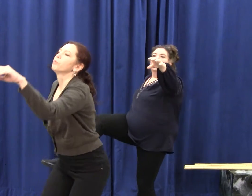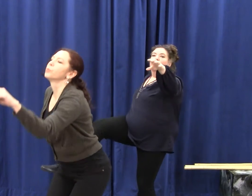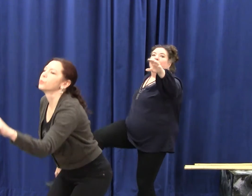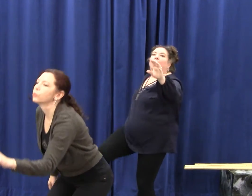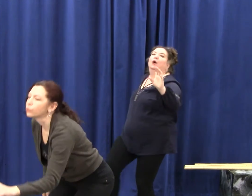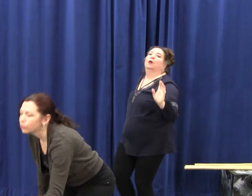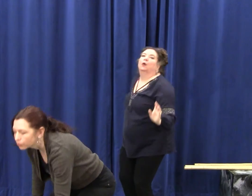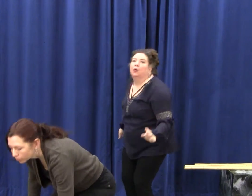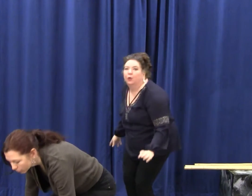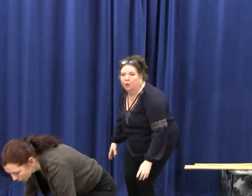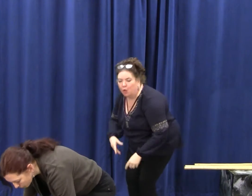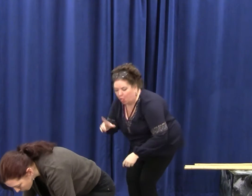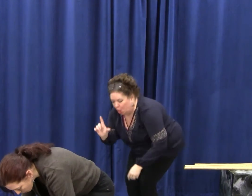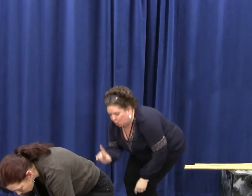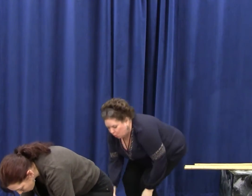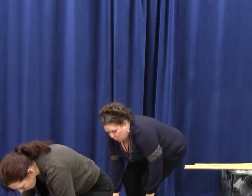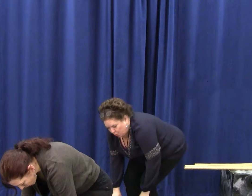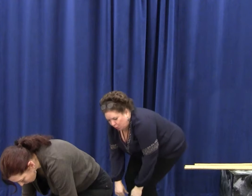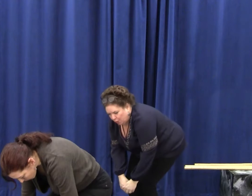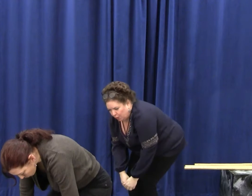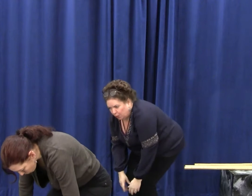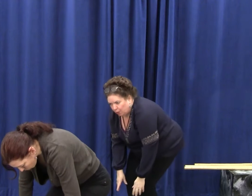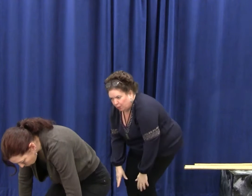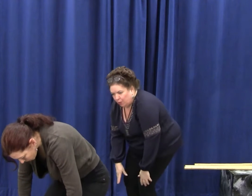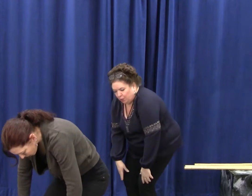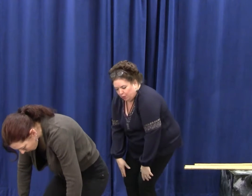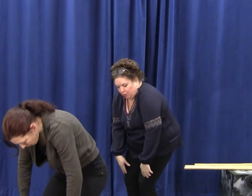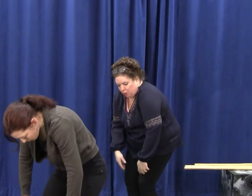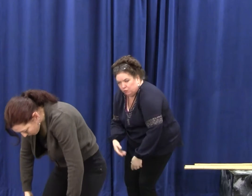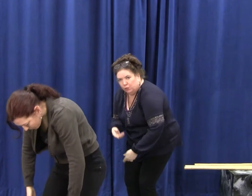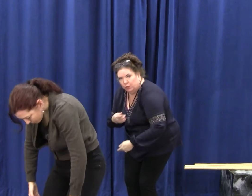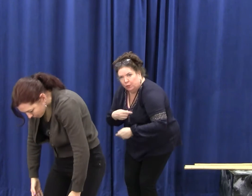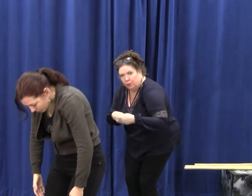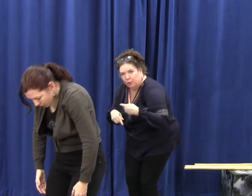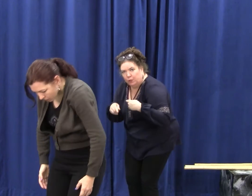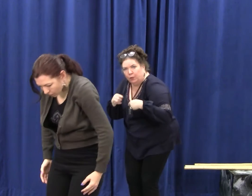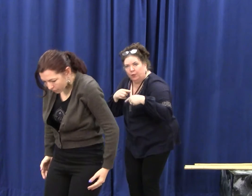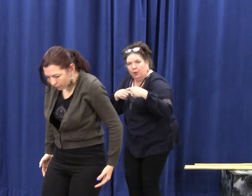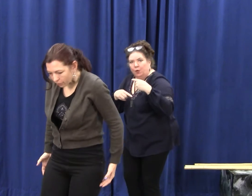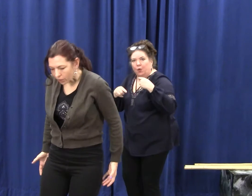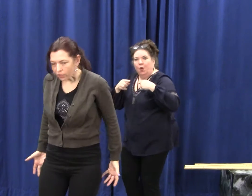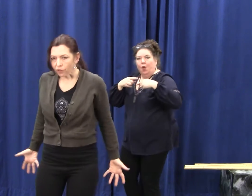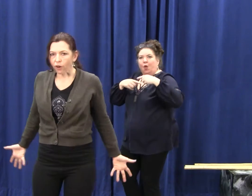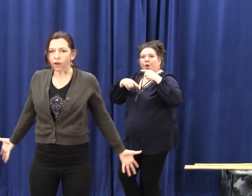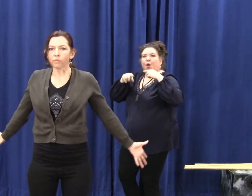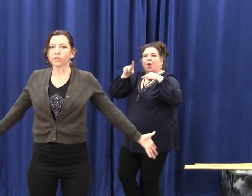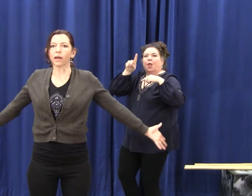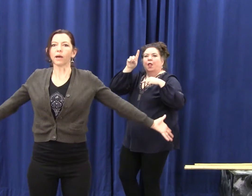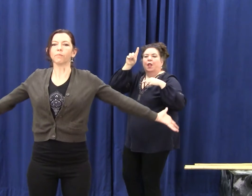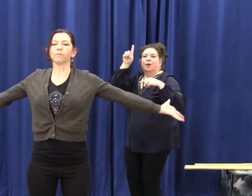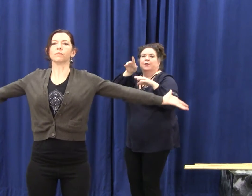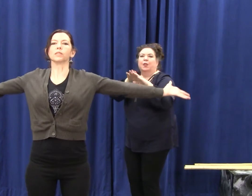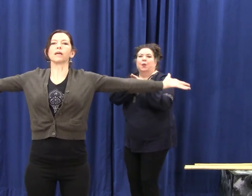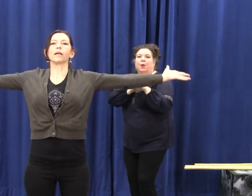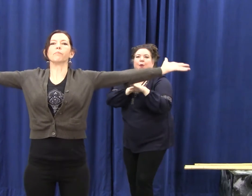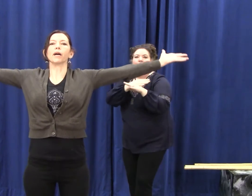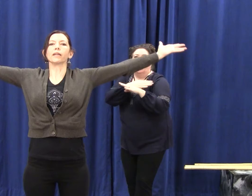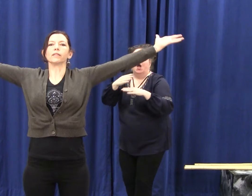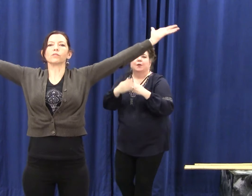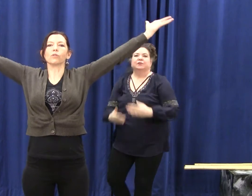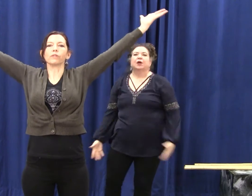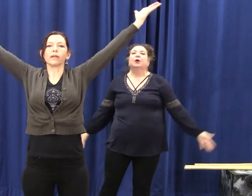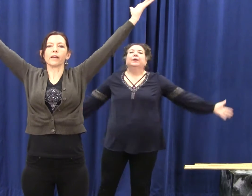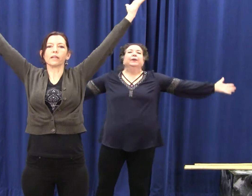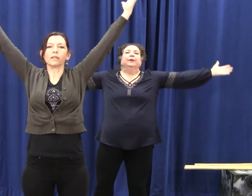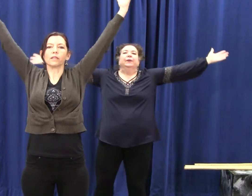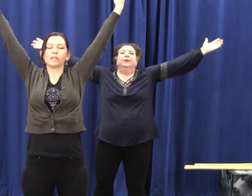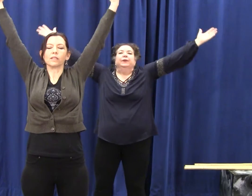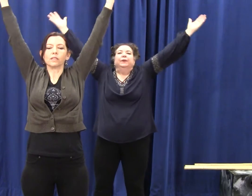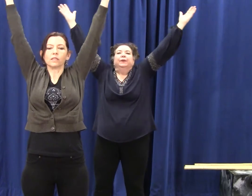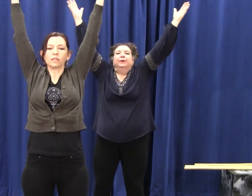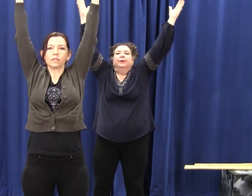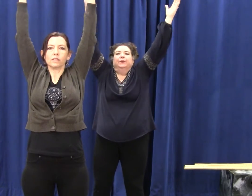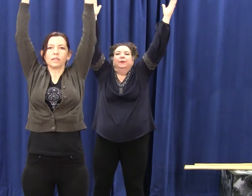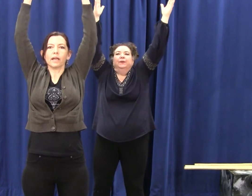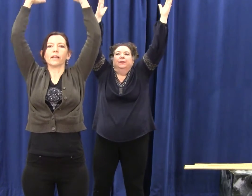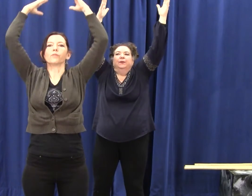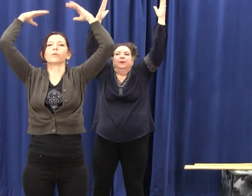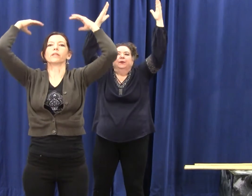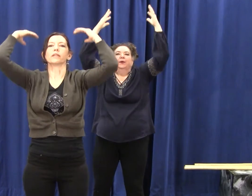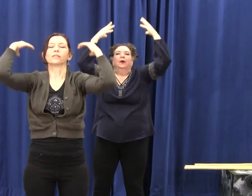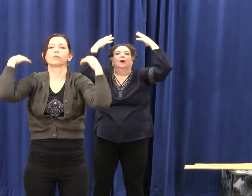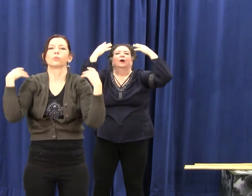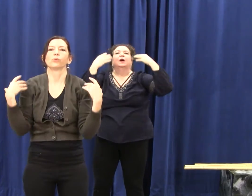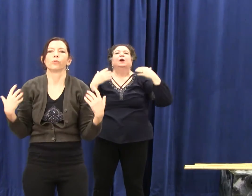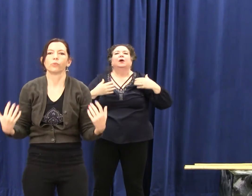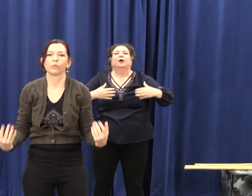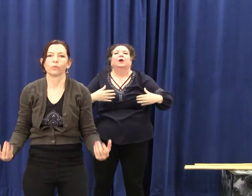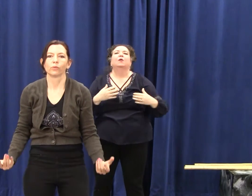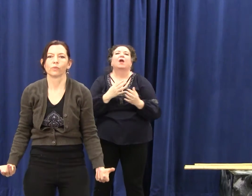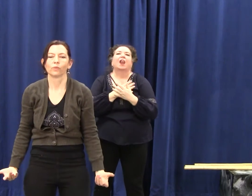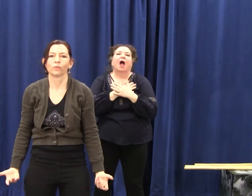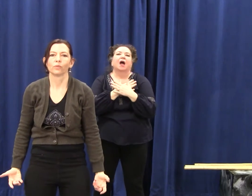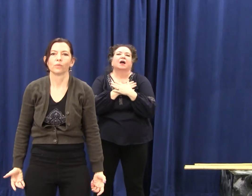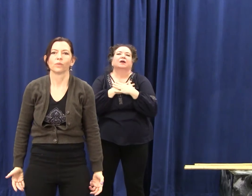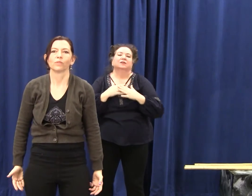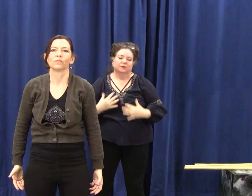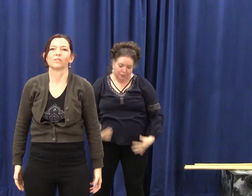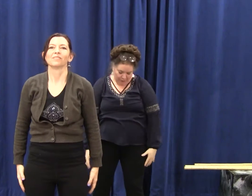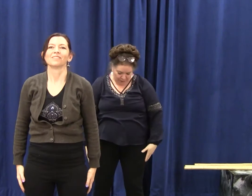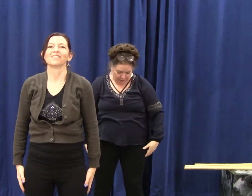and then rolling up. Bringing your arms up your side. Breathing over your head and release...